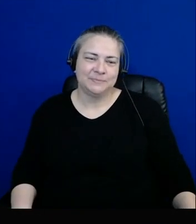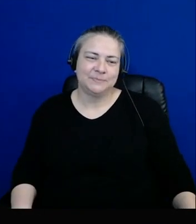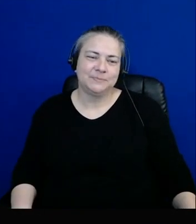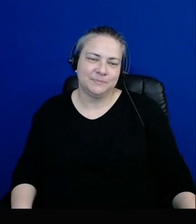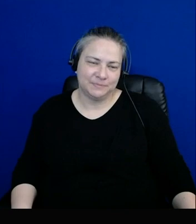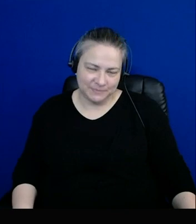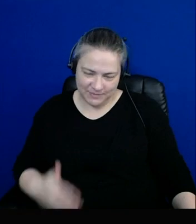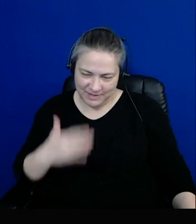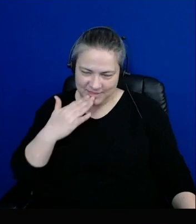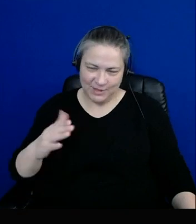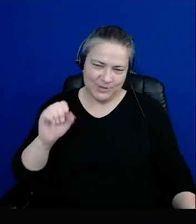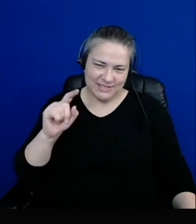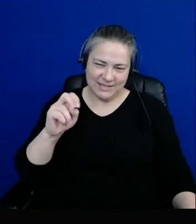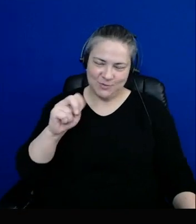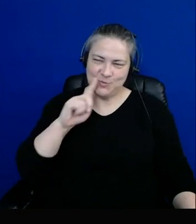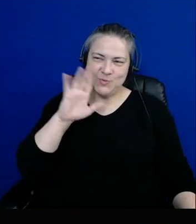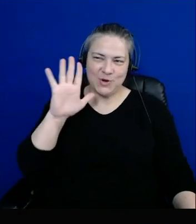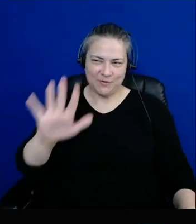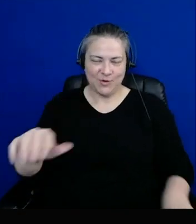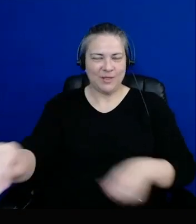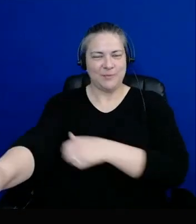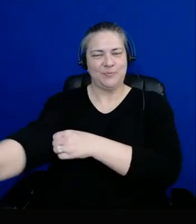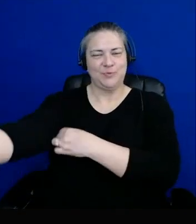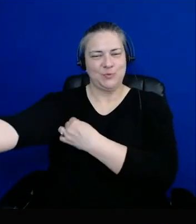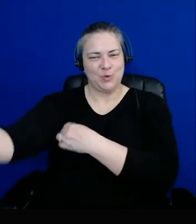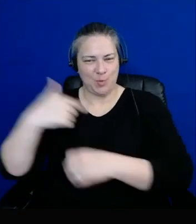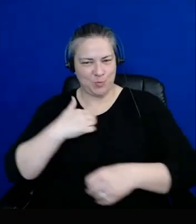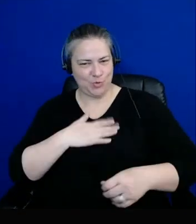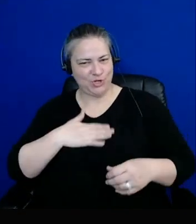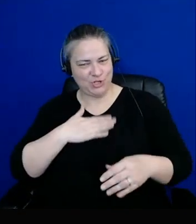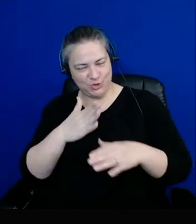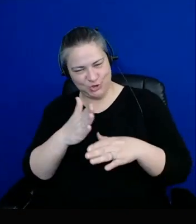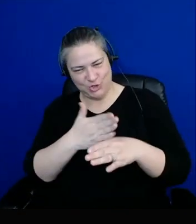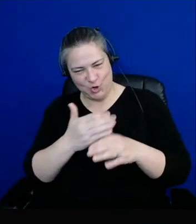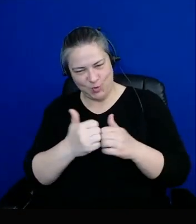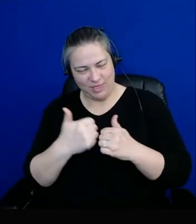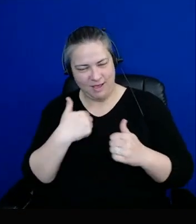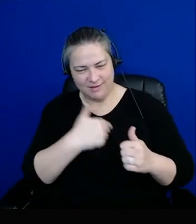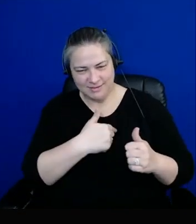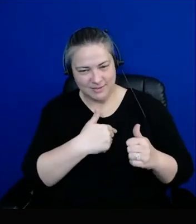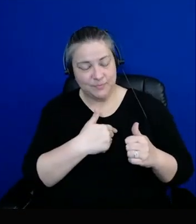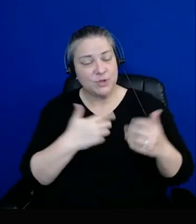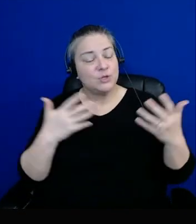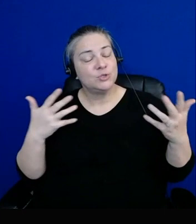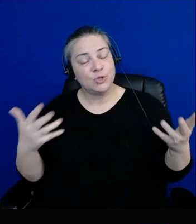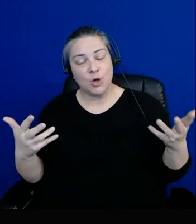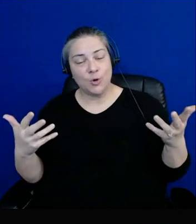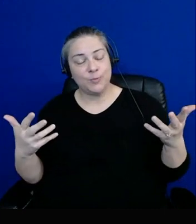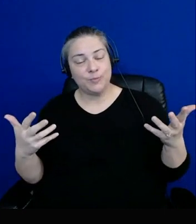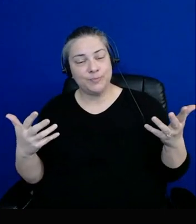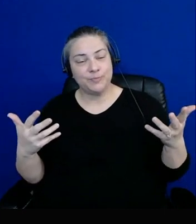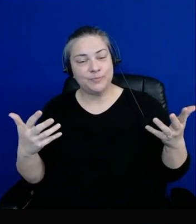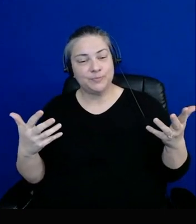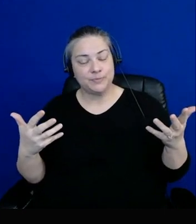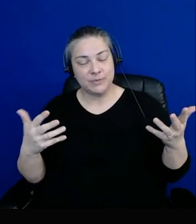Thank you Steve. That's really great. Appreciate you sharing that with us today. Minecraft does a really great job of scaling out